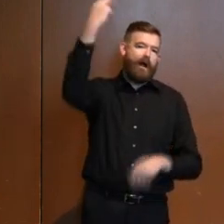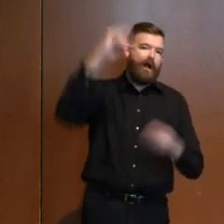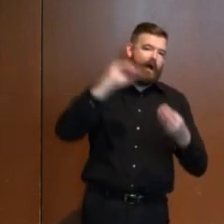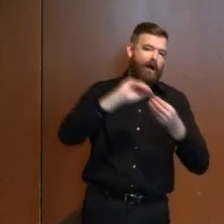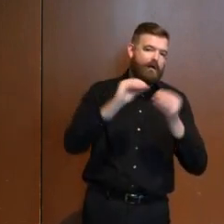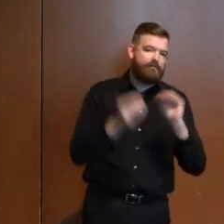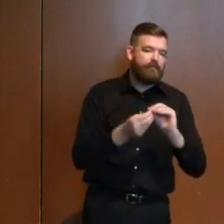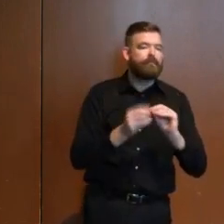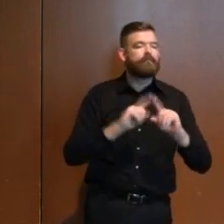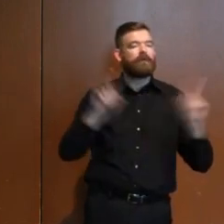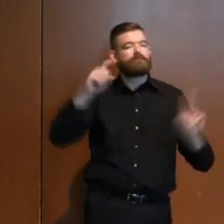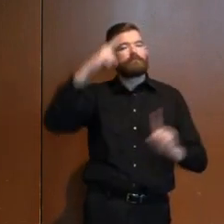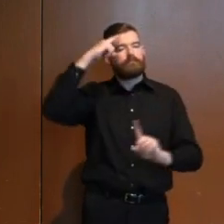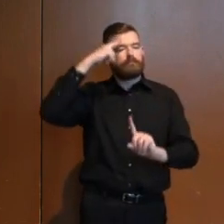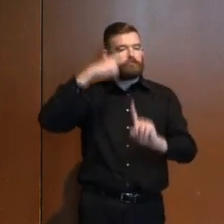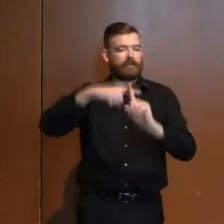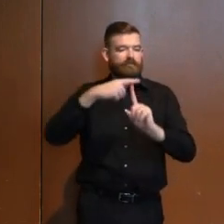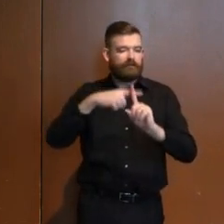SO THERE'S SOME CAUSE FOR